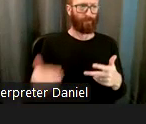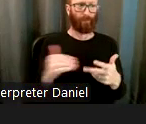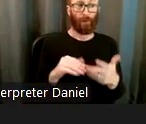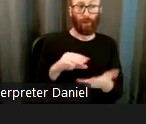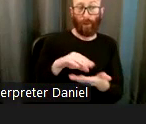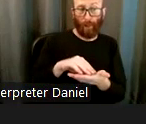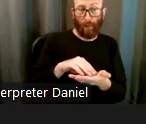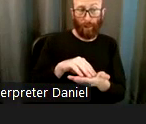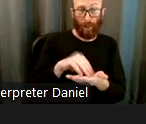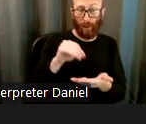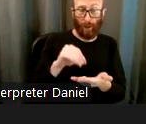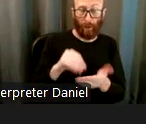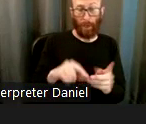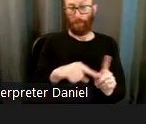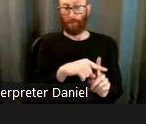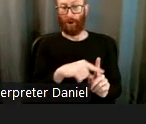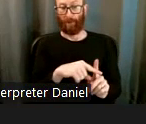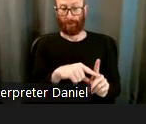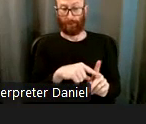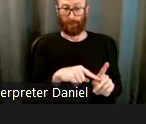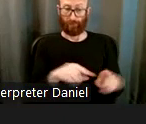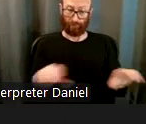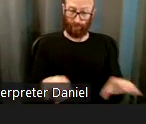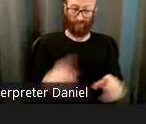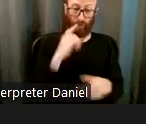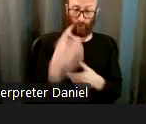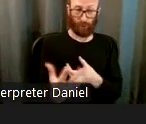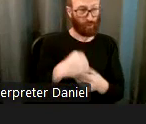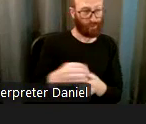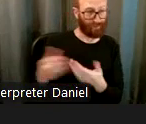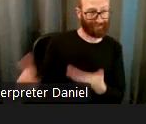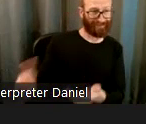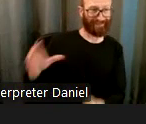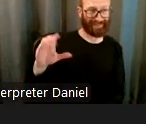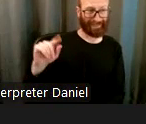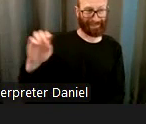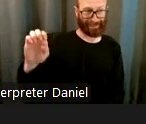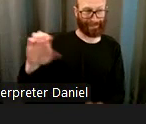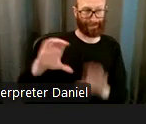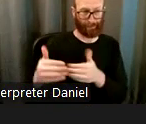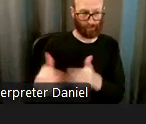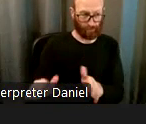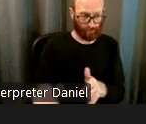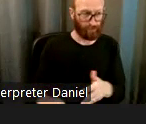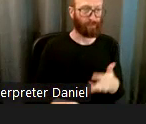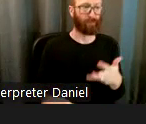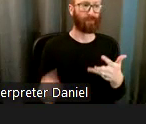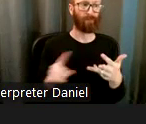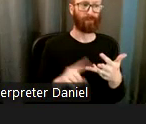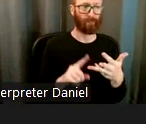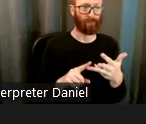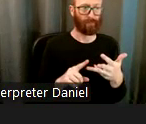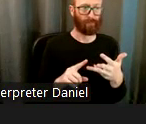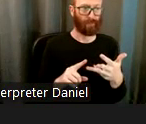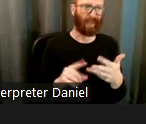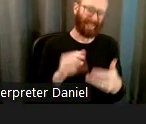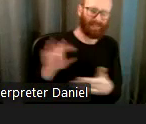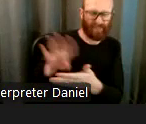practices for inclusion in CTE classrooms, and scheduling transcription flexibility. We want